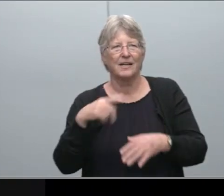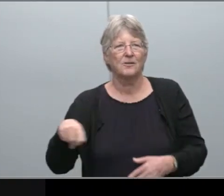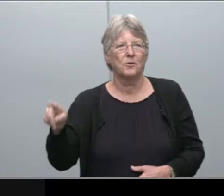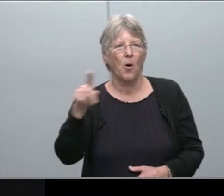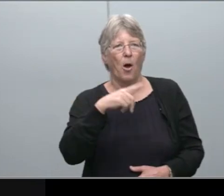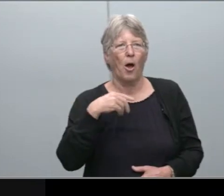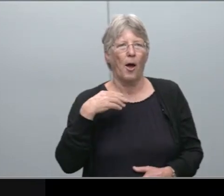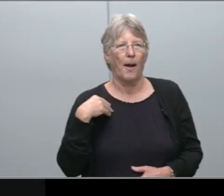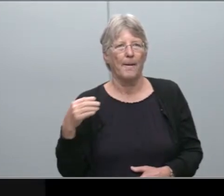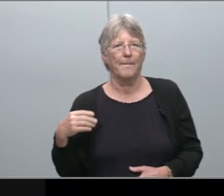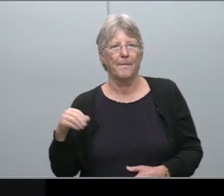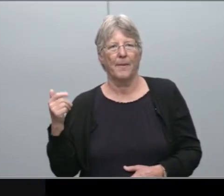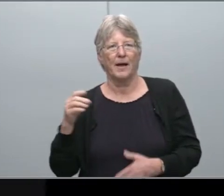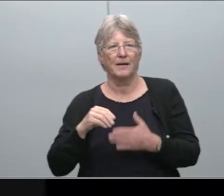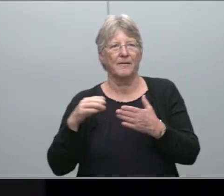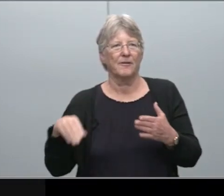I teach, I took my kid to ,